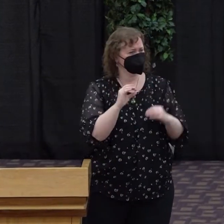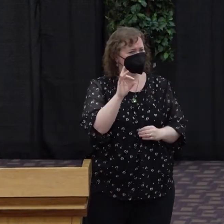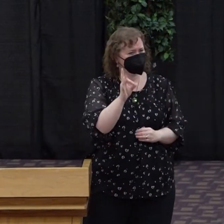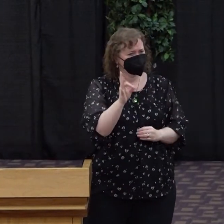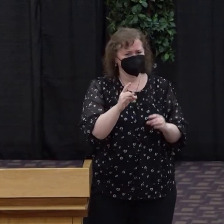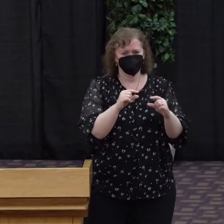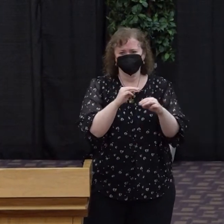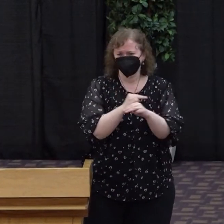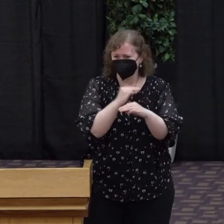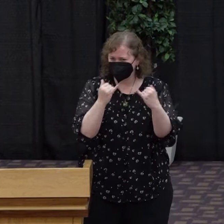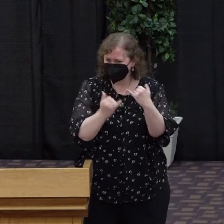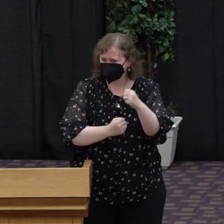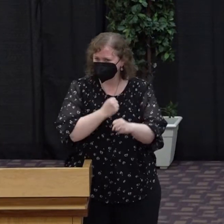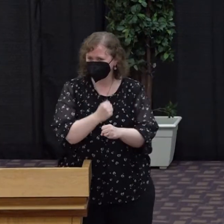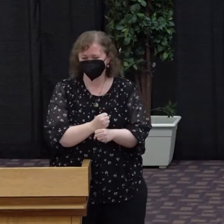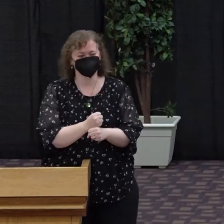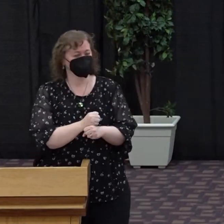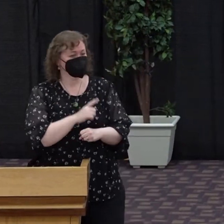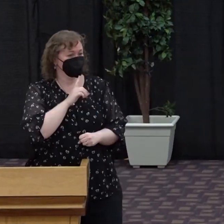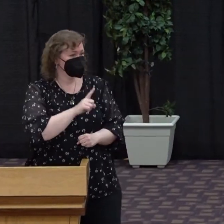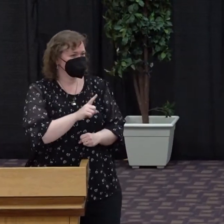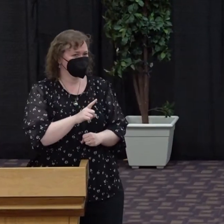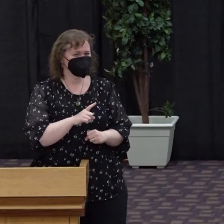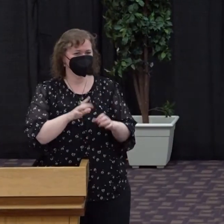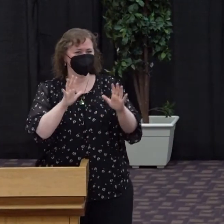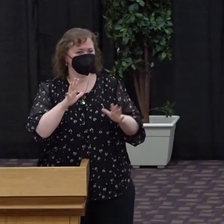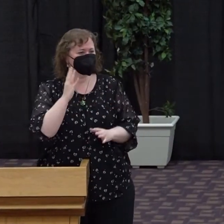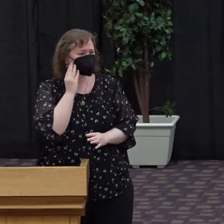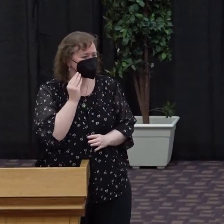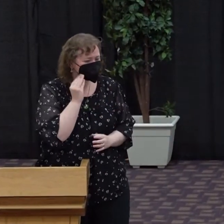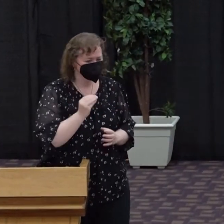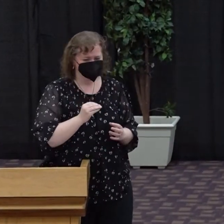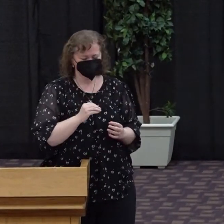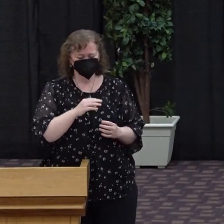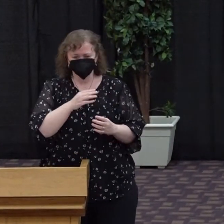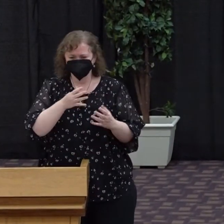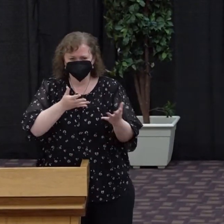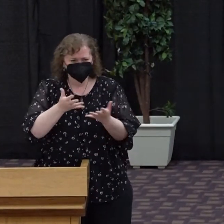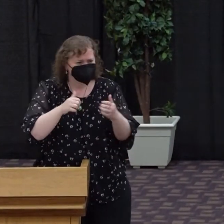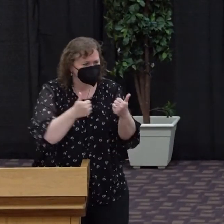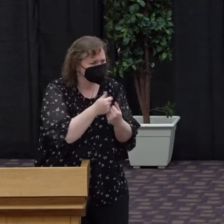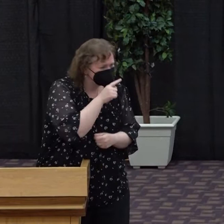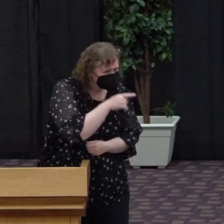I've really enjoyed teaching eighth grade math this year. It was a wonderful experience.